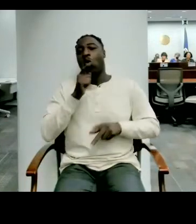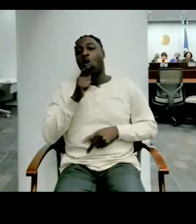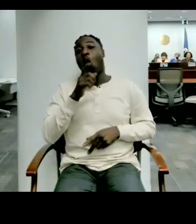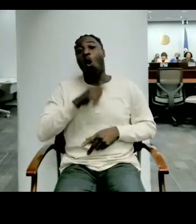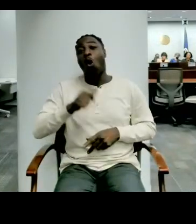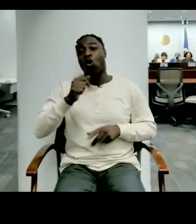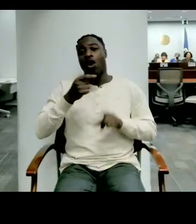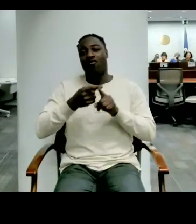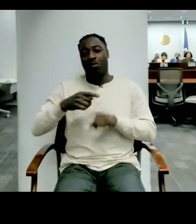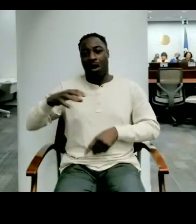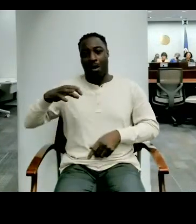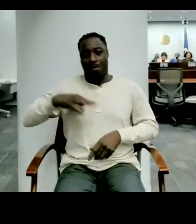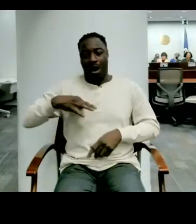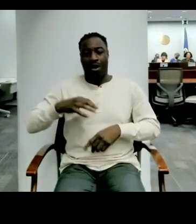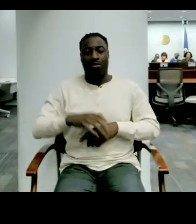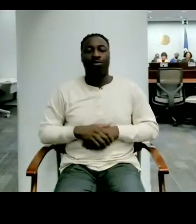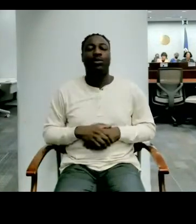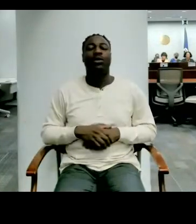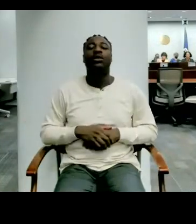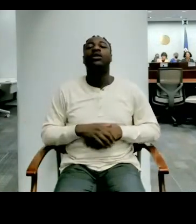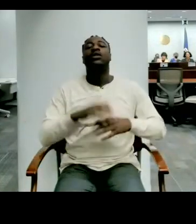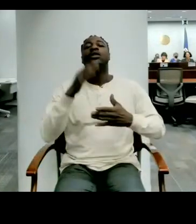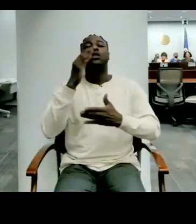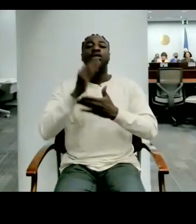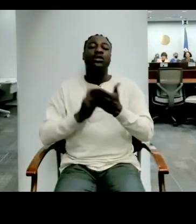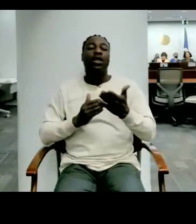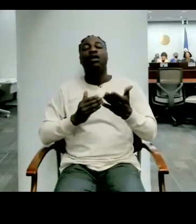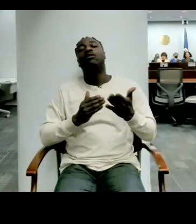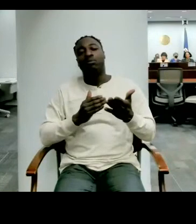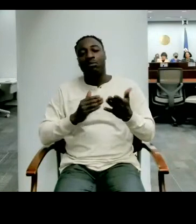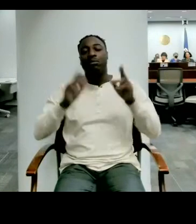Some sites have taken this type of age related inquiry a step further.